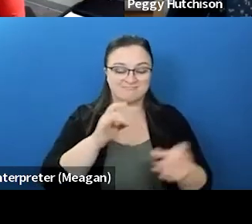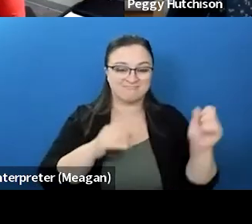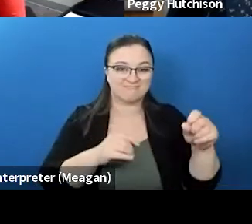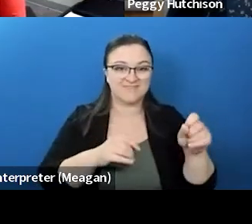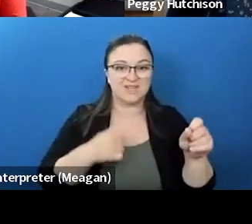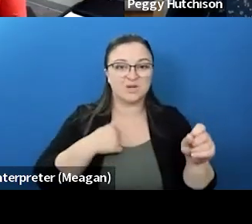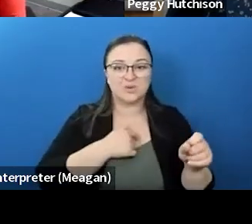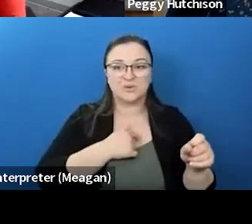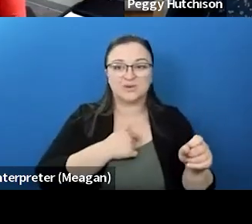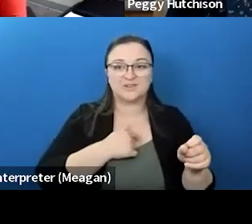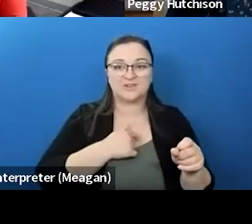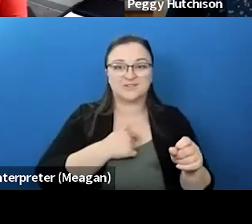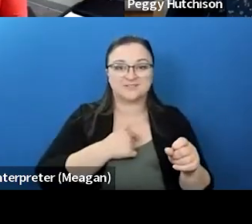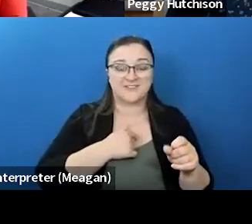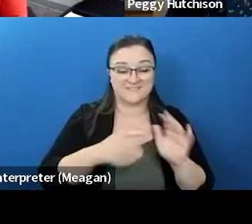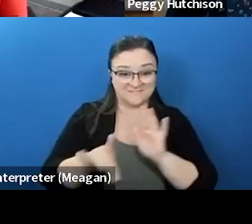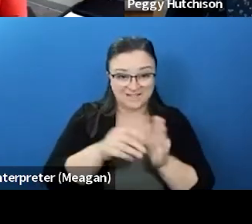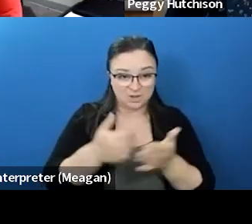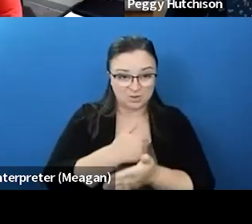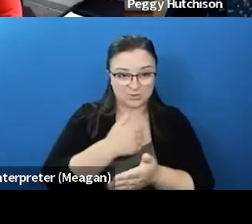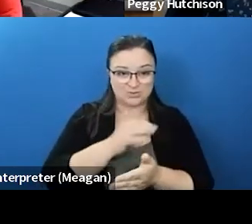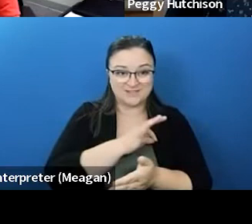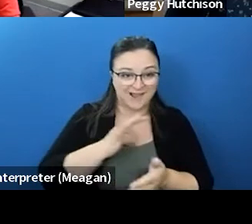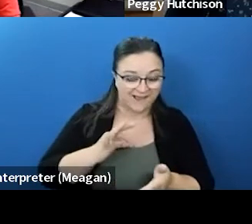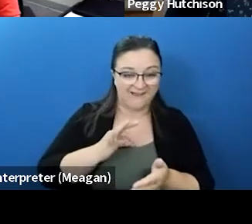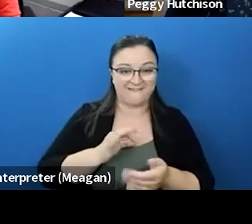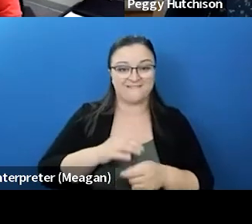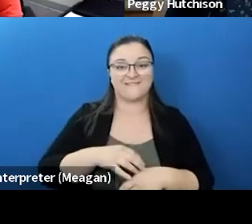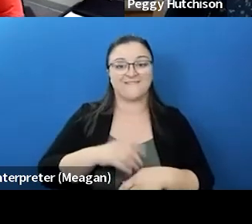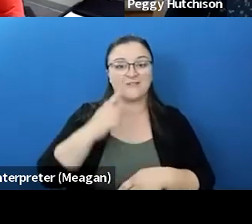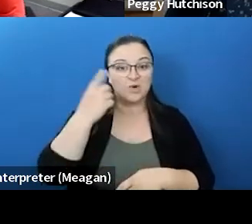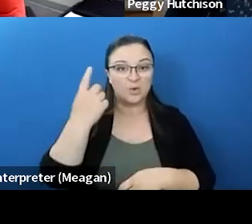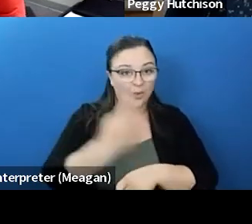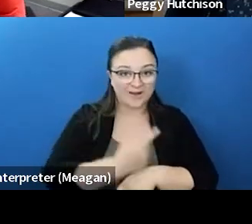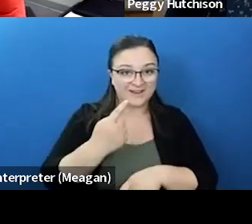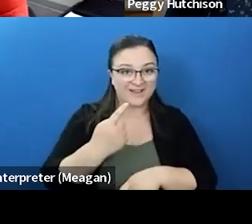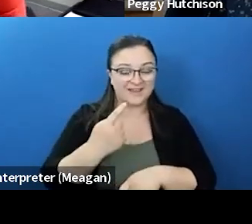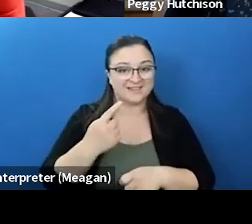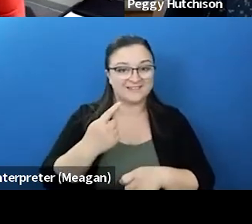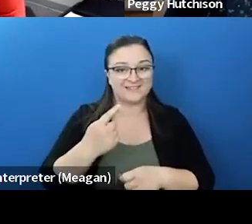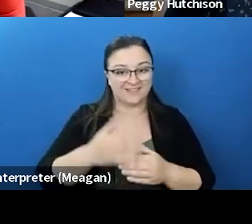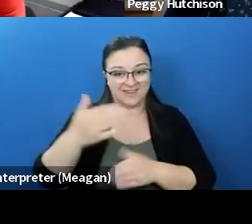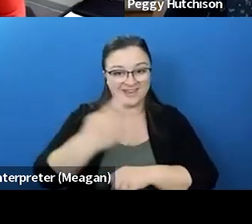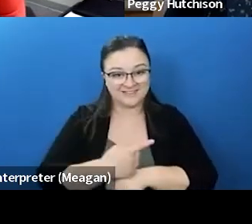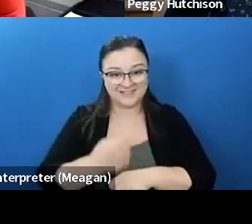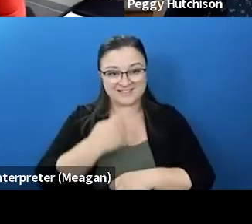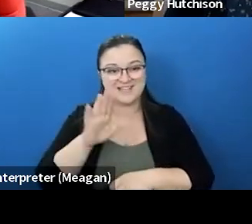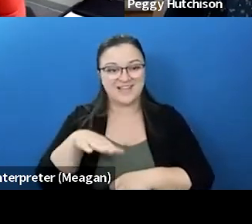getting new staff, we had to do some temps and we had to, you know, from one day to another, it was like, Hey, we're gonna be working from home